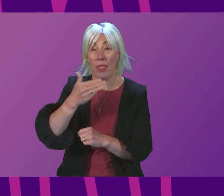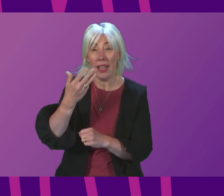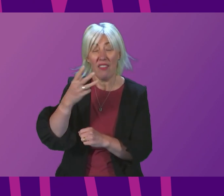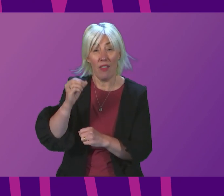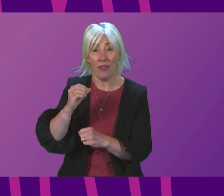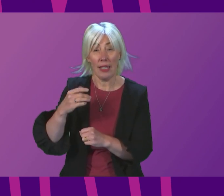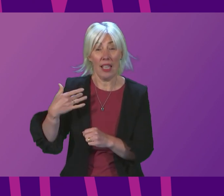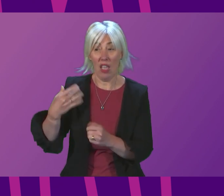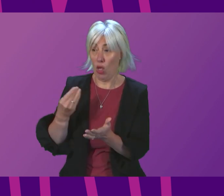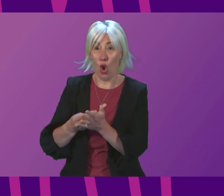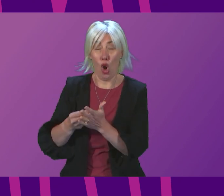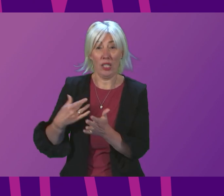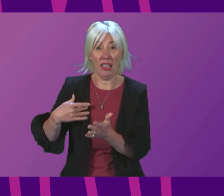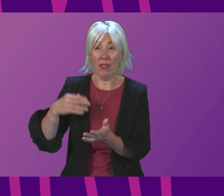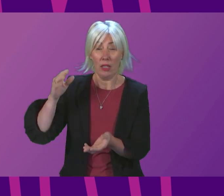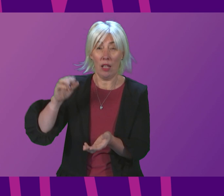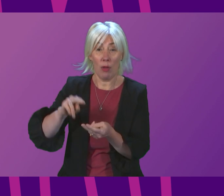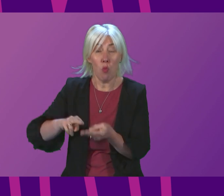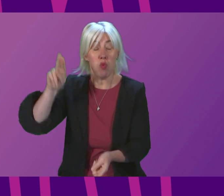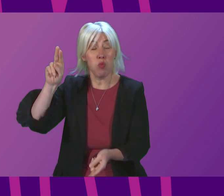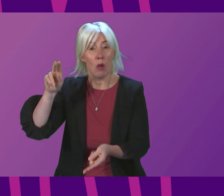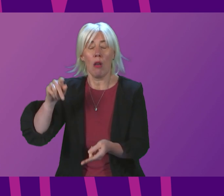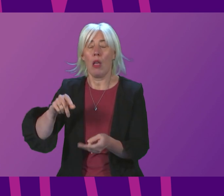the Office for Budget Responsibility, the chancellor’s decisions will mainly assist